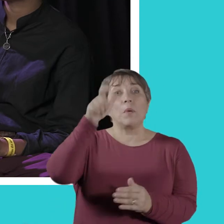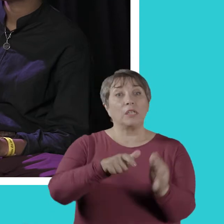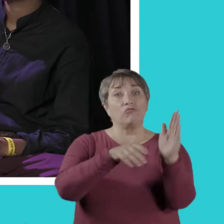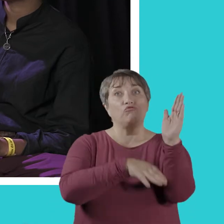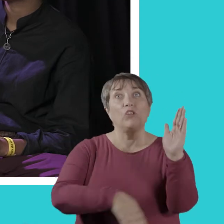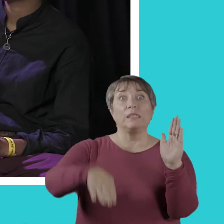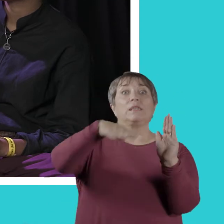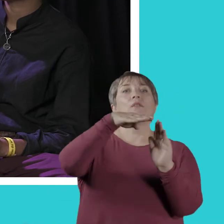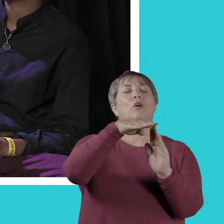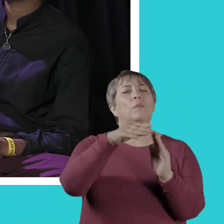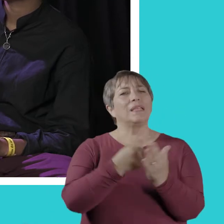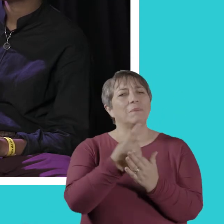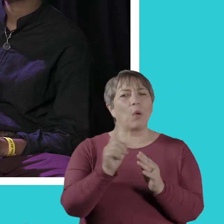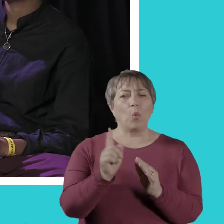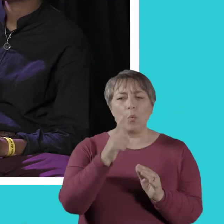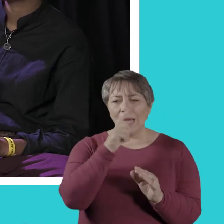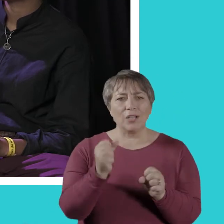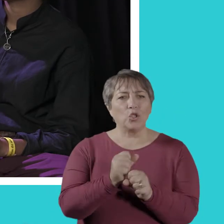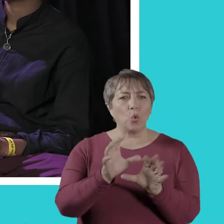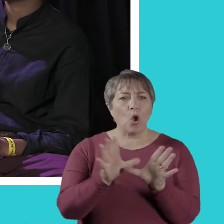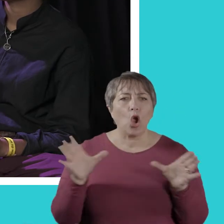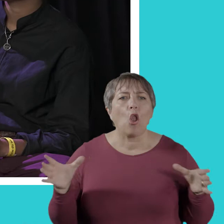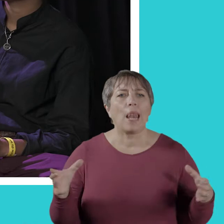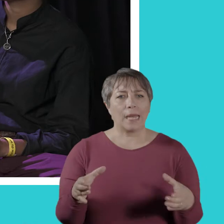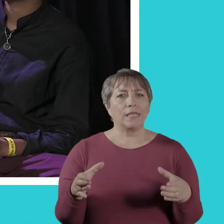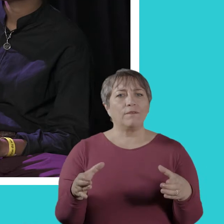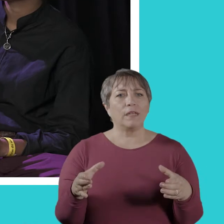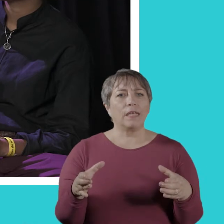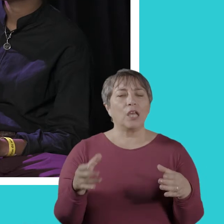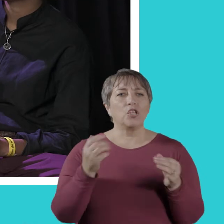about what we can do collectively in this. I think that move away from individualism to collectivism